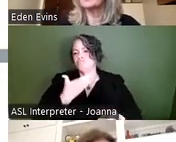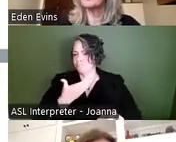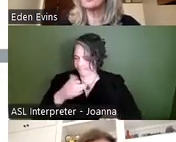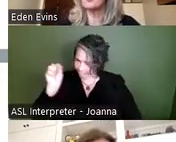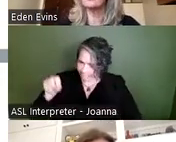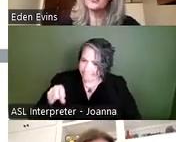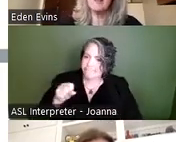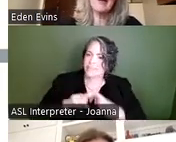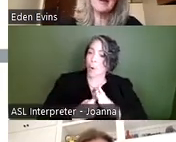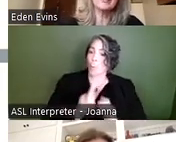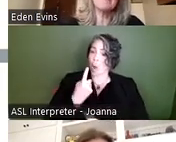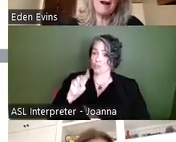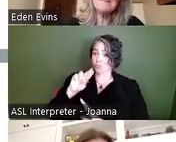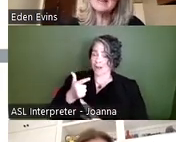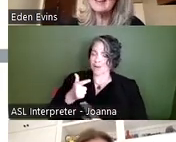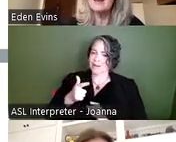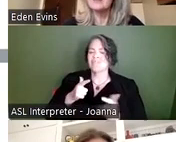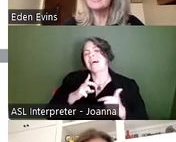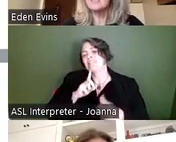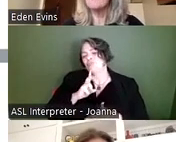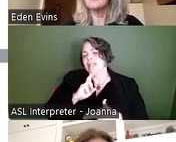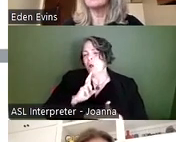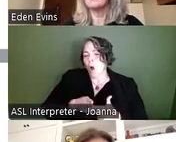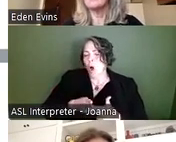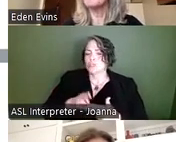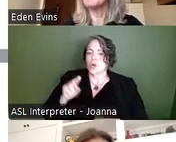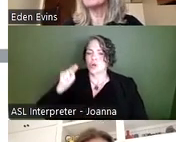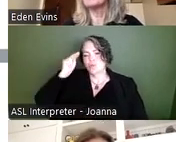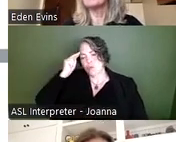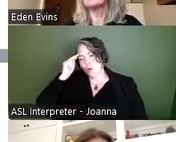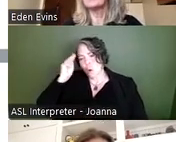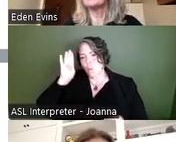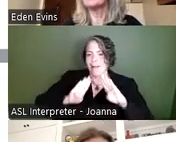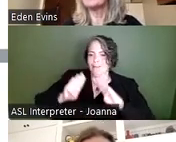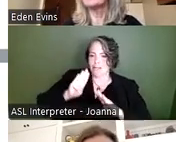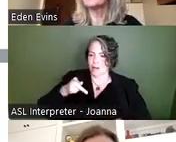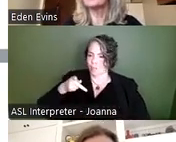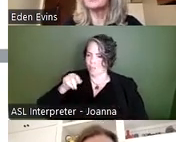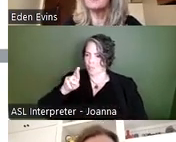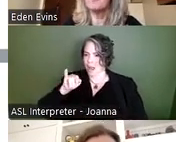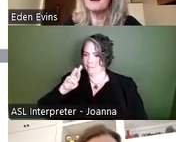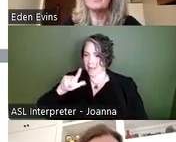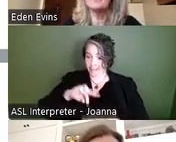It's more called "neurobiological priming" than "gateway," but essentially you primed